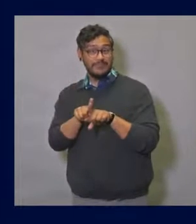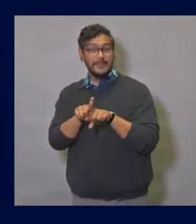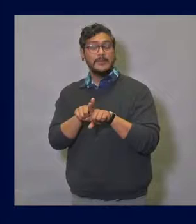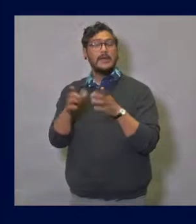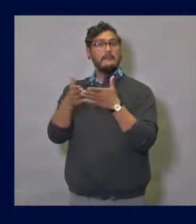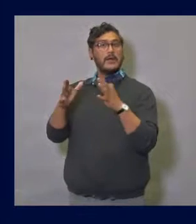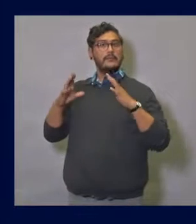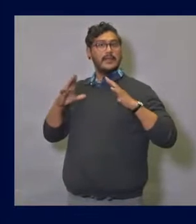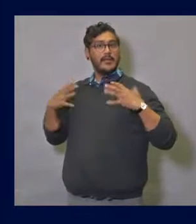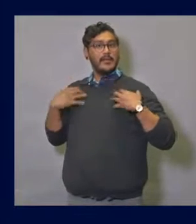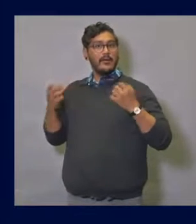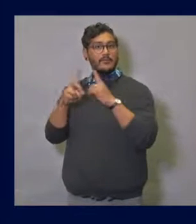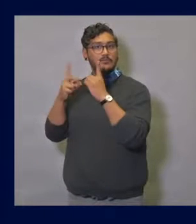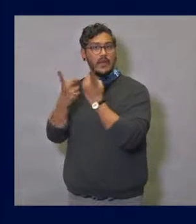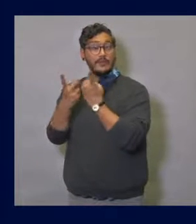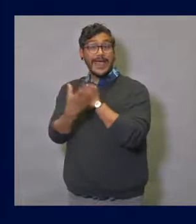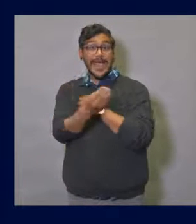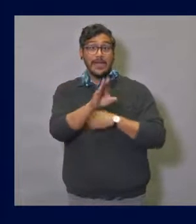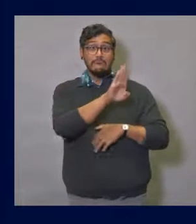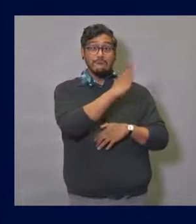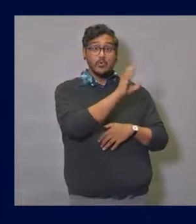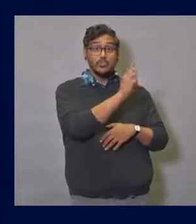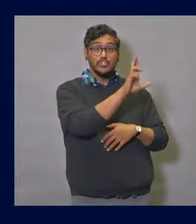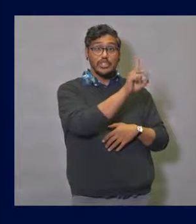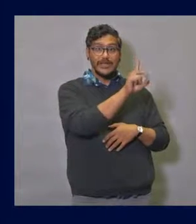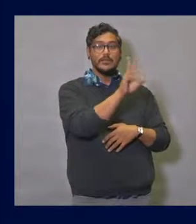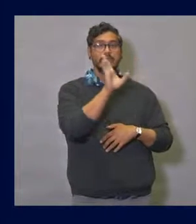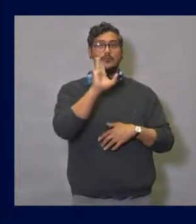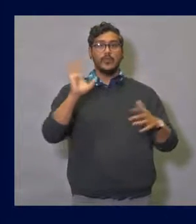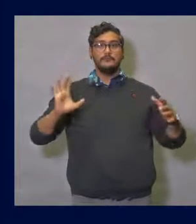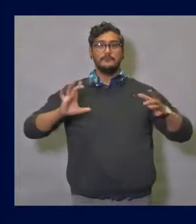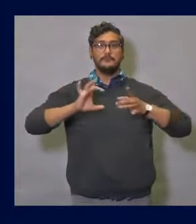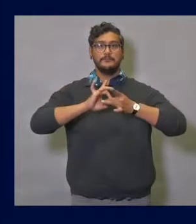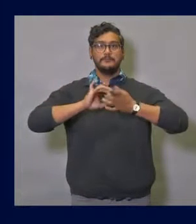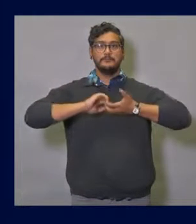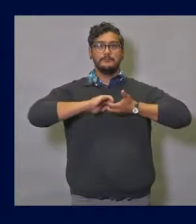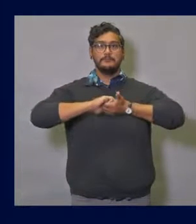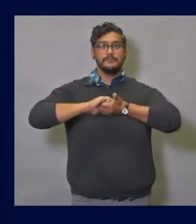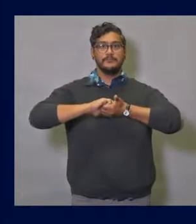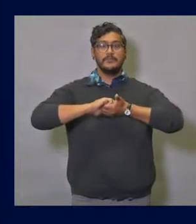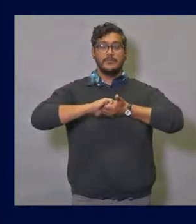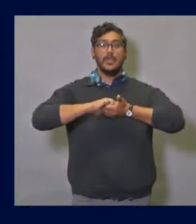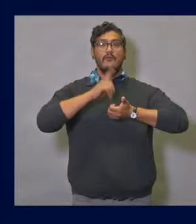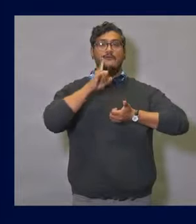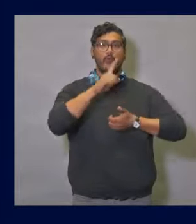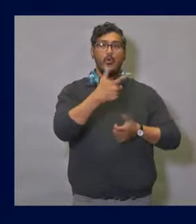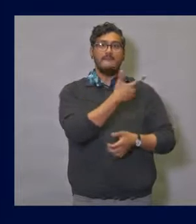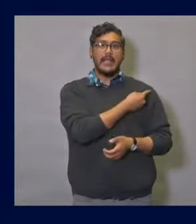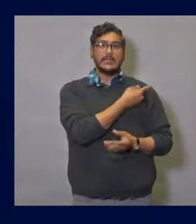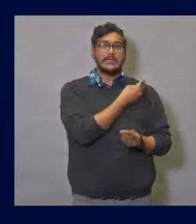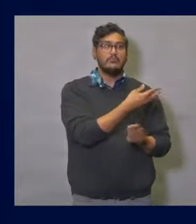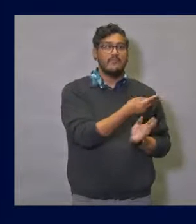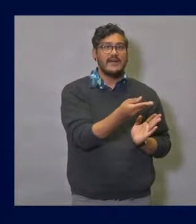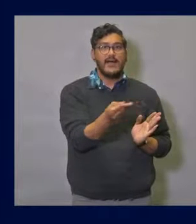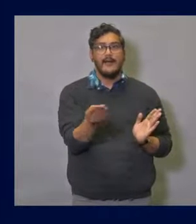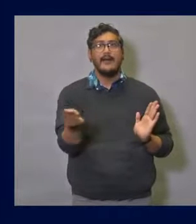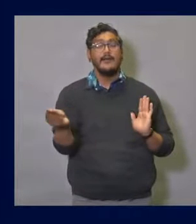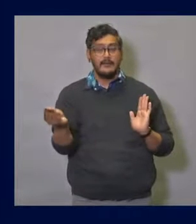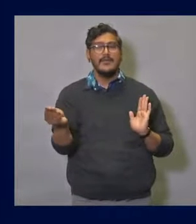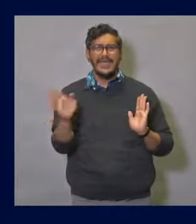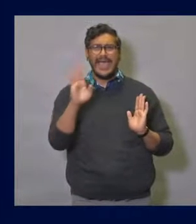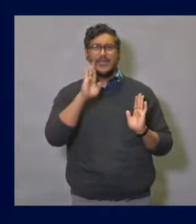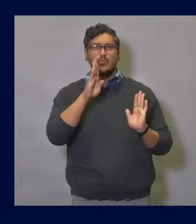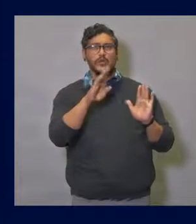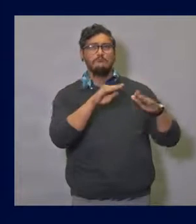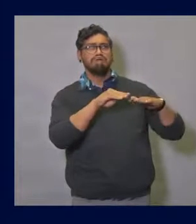REPARTICIÓN DE VACUNAS POR